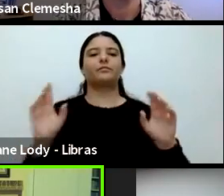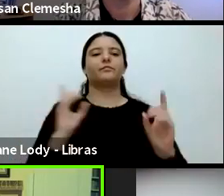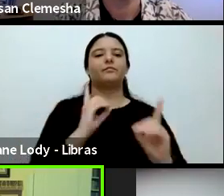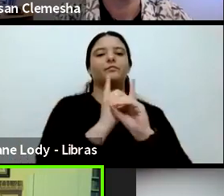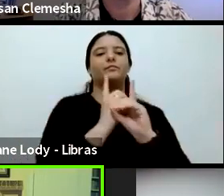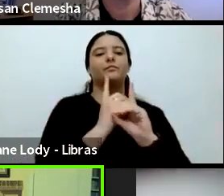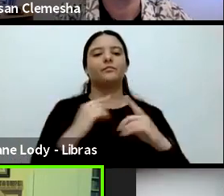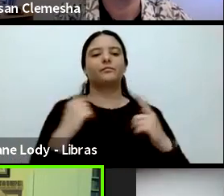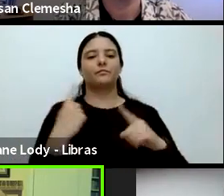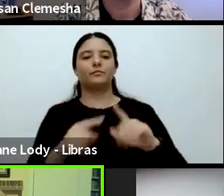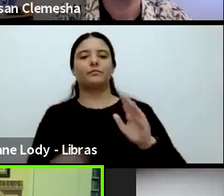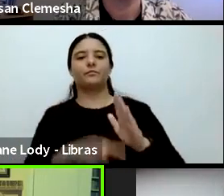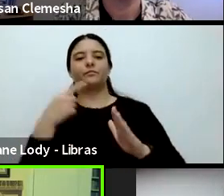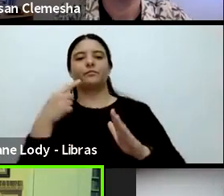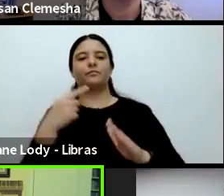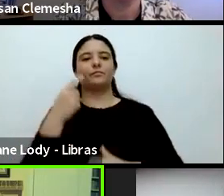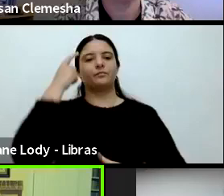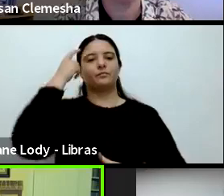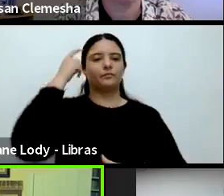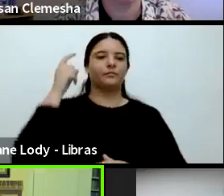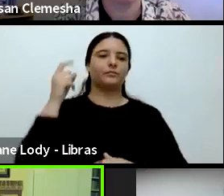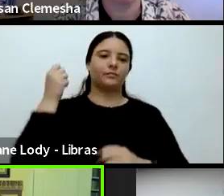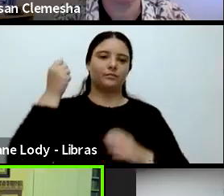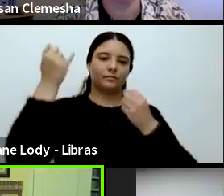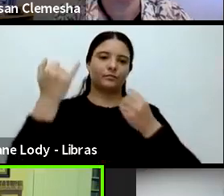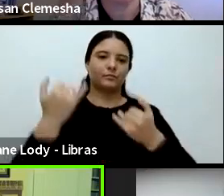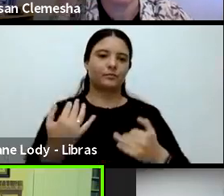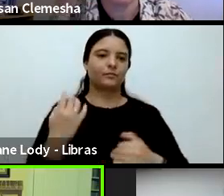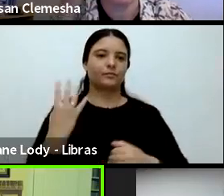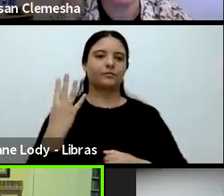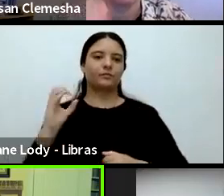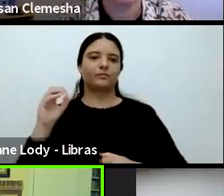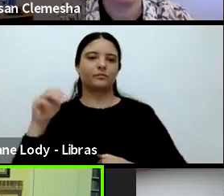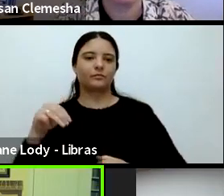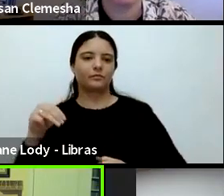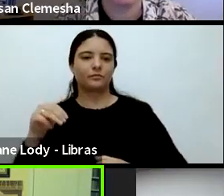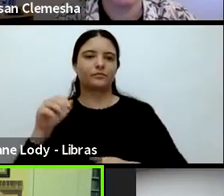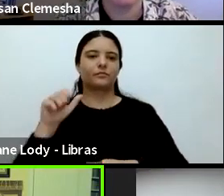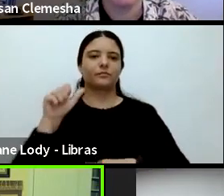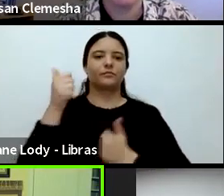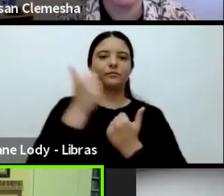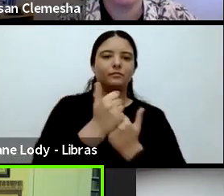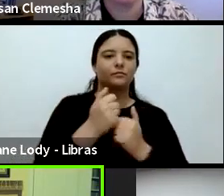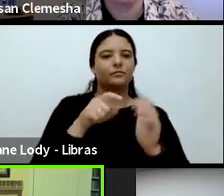was a talk. the other the idea when I would talk the idea when I would talk for 40 minutes and then we'd have d have question on answer, but I was d have question on answer, but I